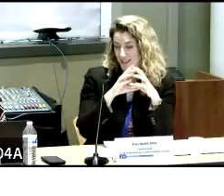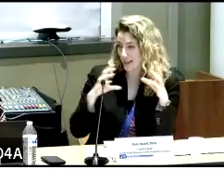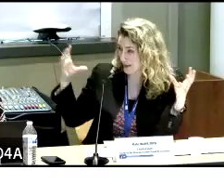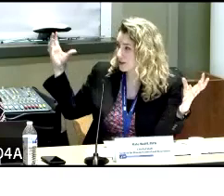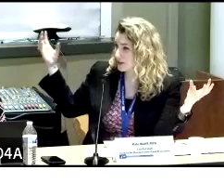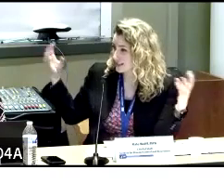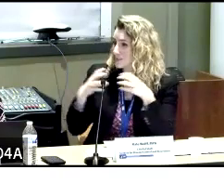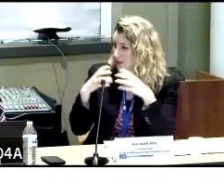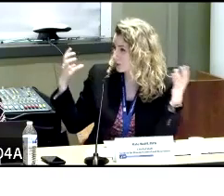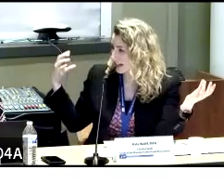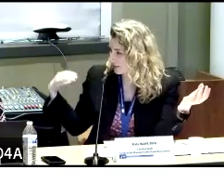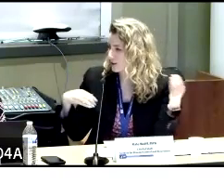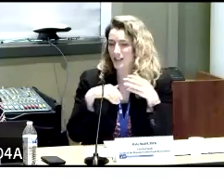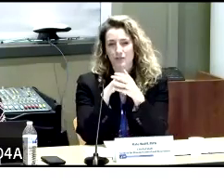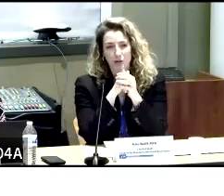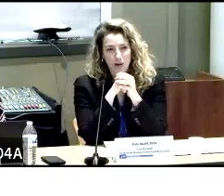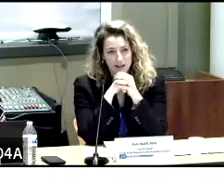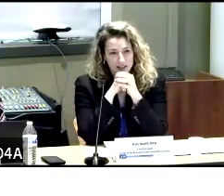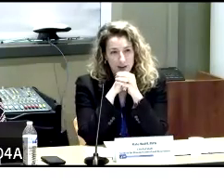that this has been a through line for us for a while now.